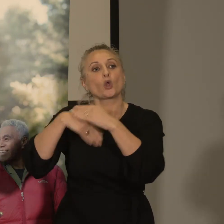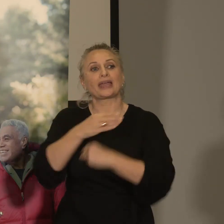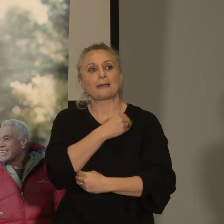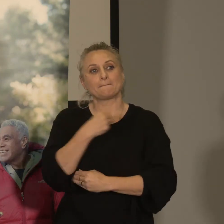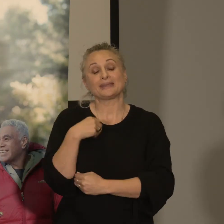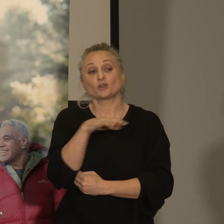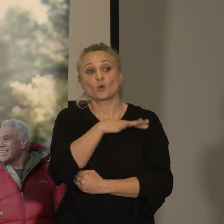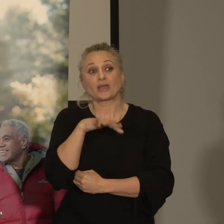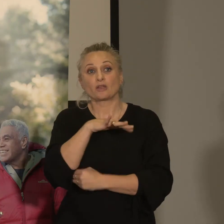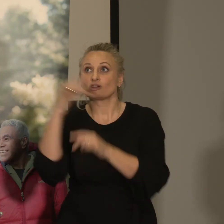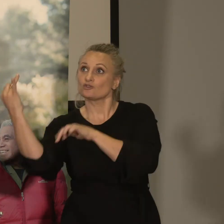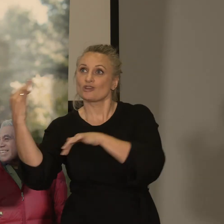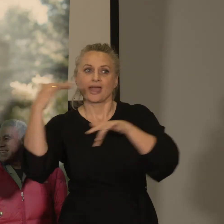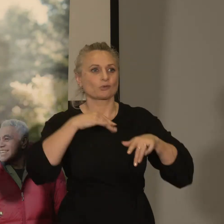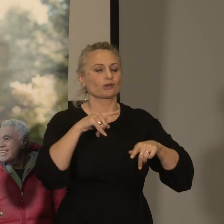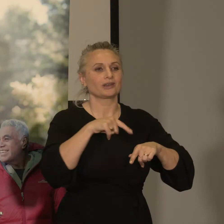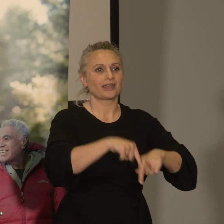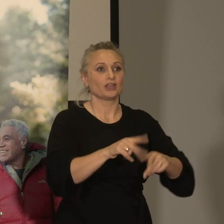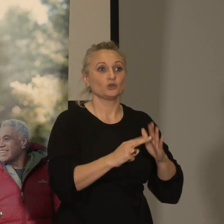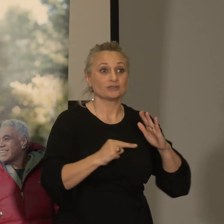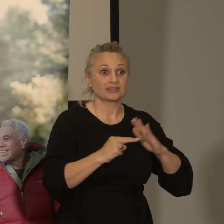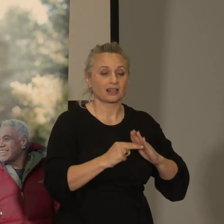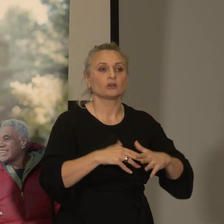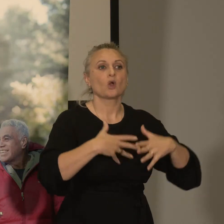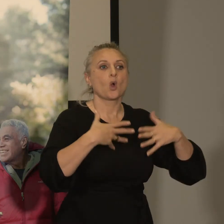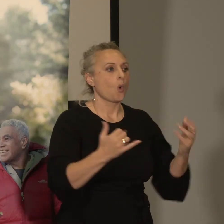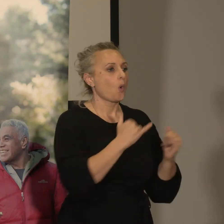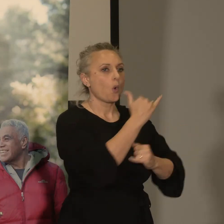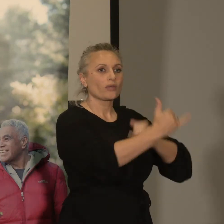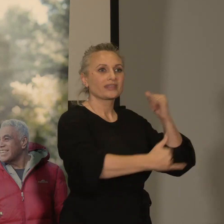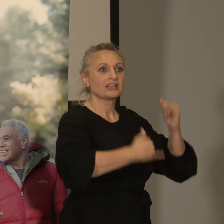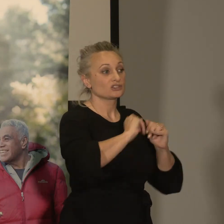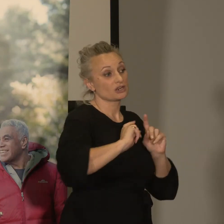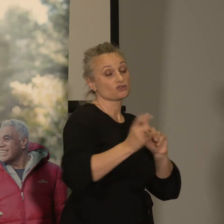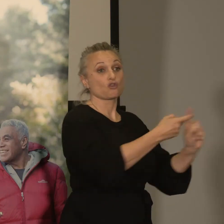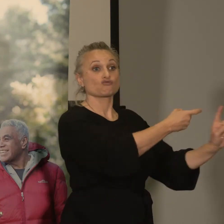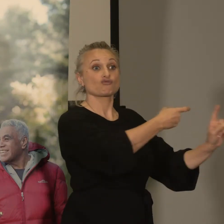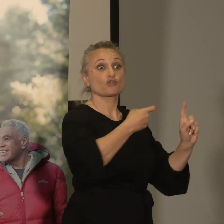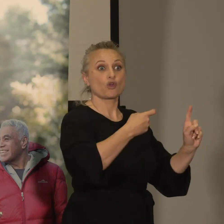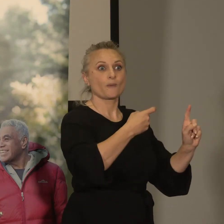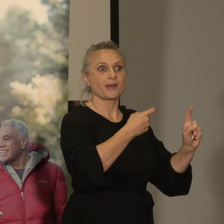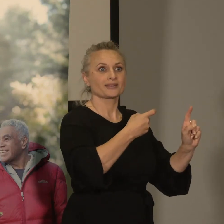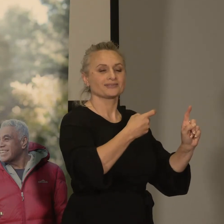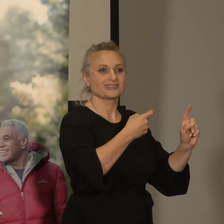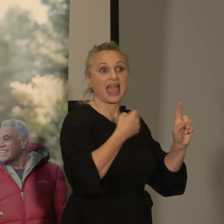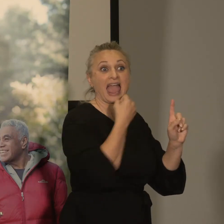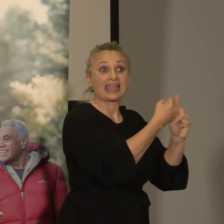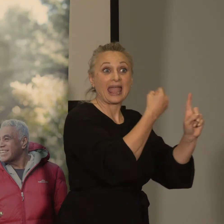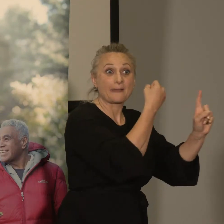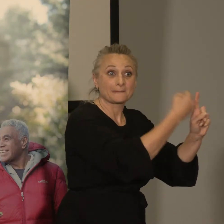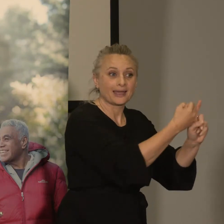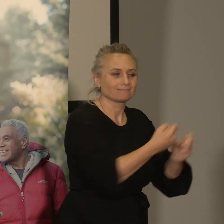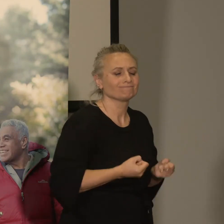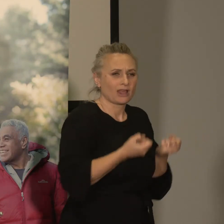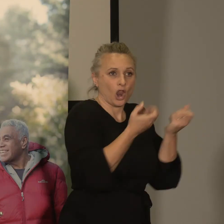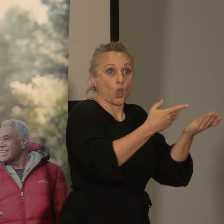looking to immigrate to New Zealand, all, the international recruitment